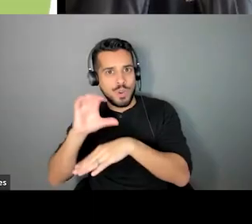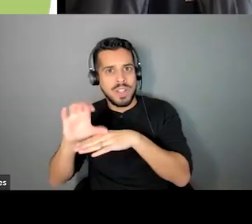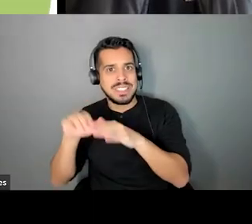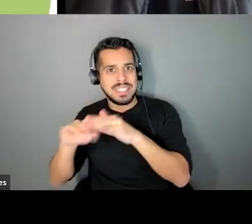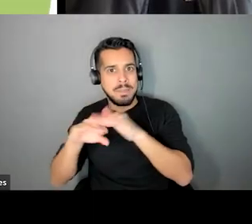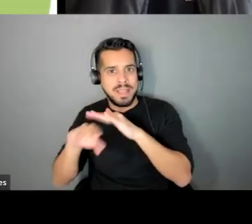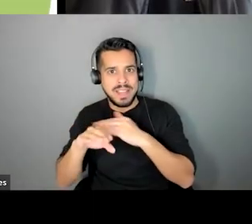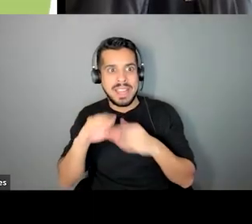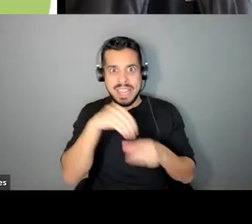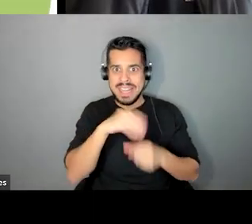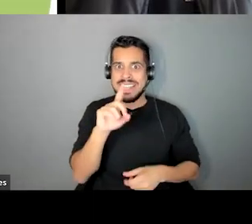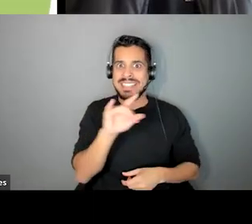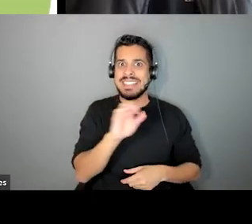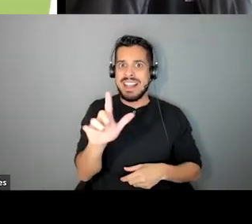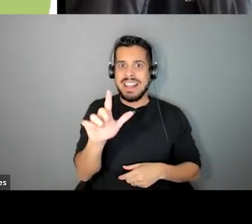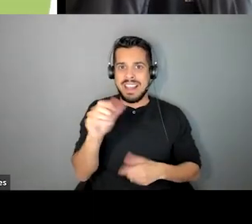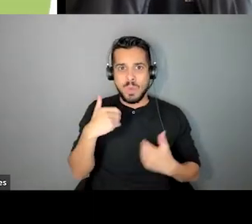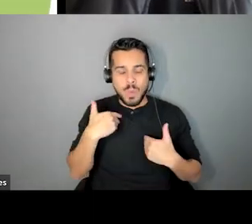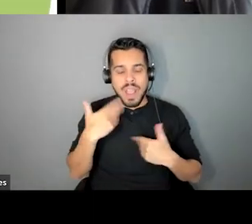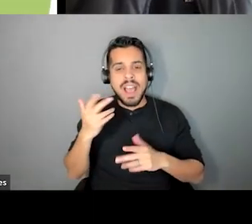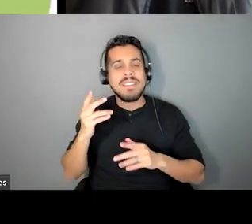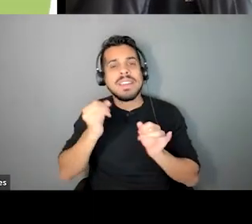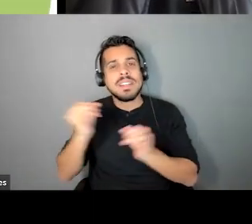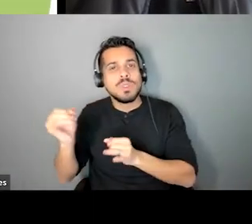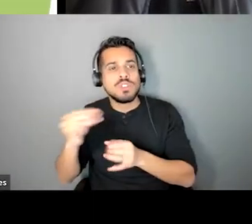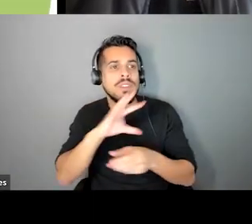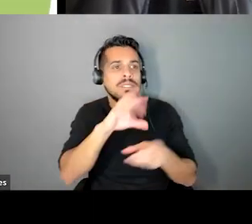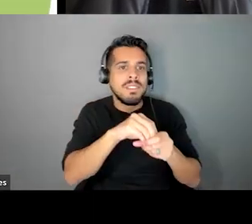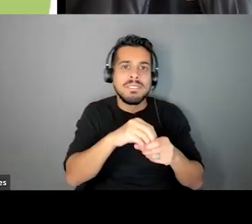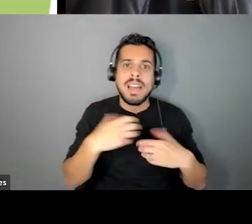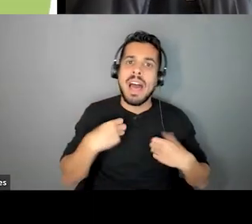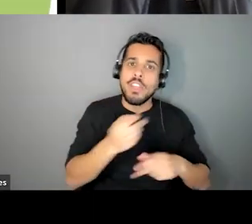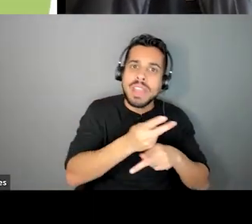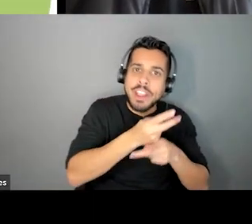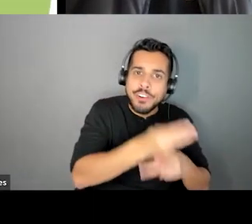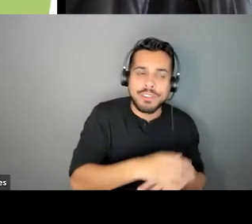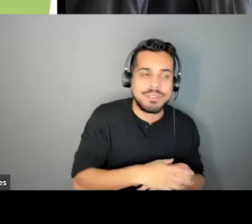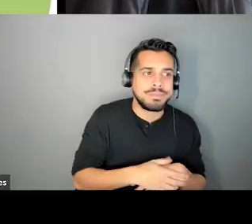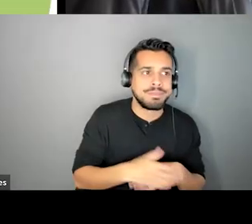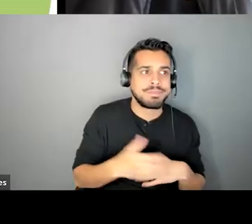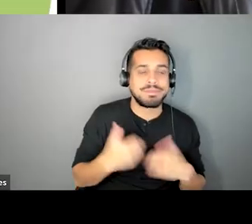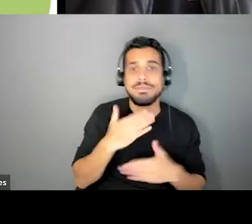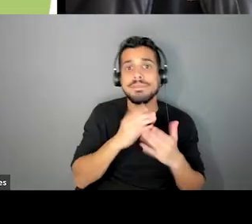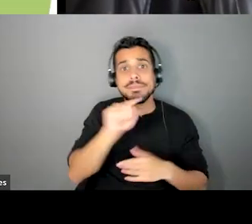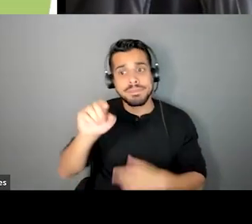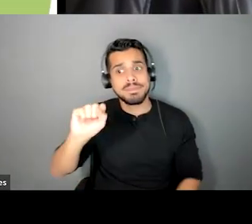We have individuals at in around health, so health care. We have, uh... individuals at Salesforce themselves.